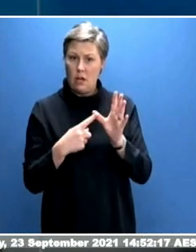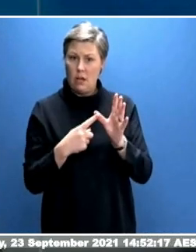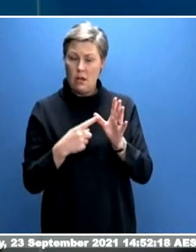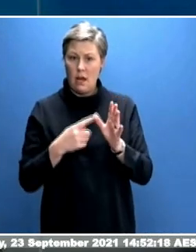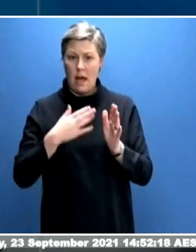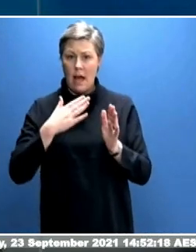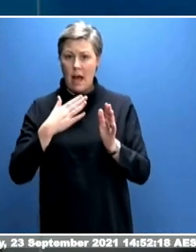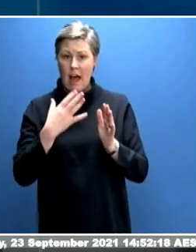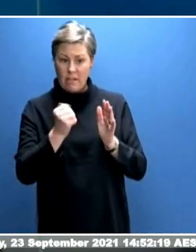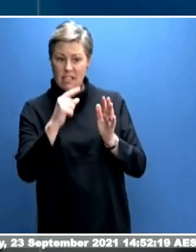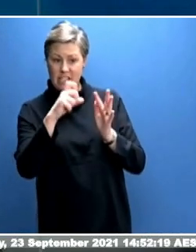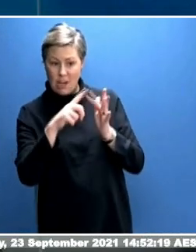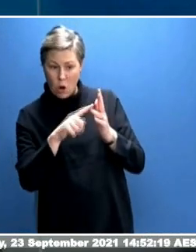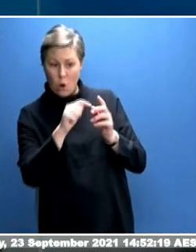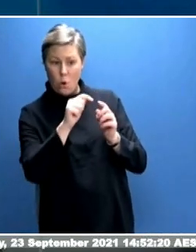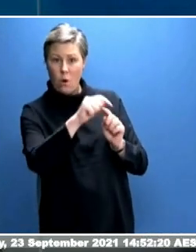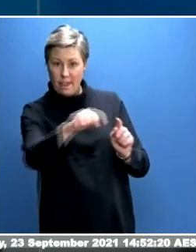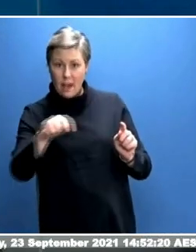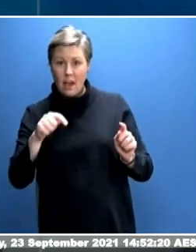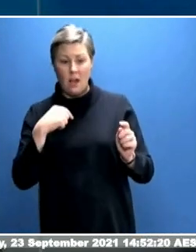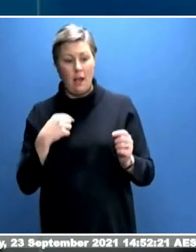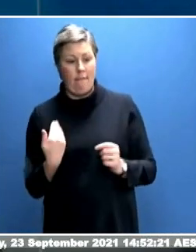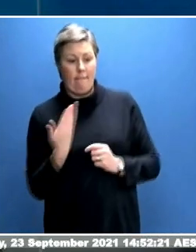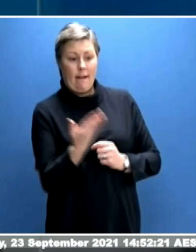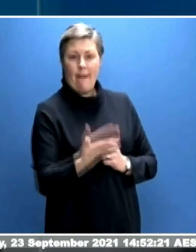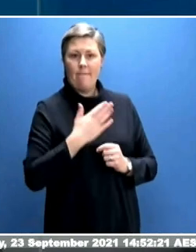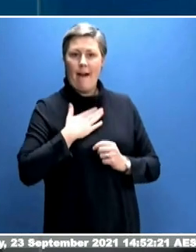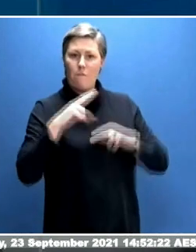others were there and we gave them the framework document, the very first draft,